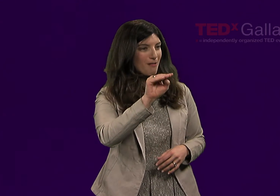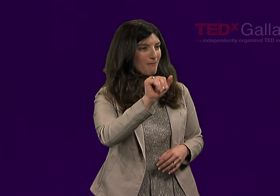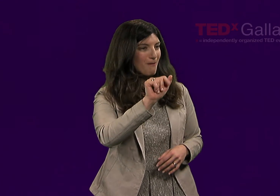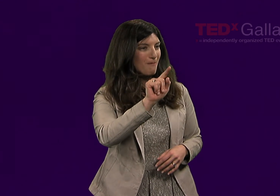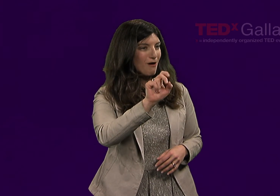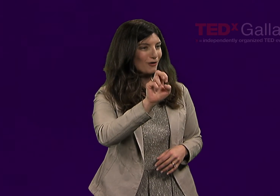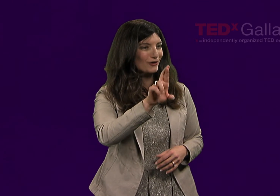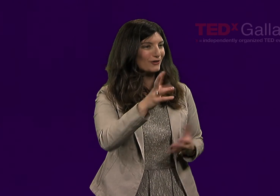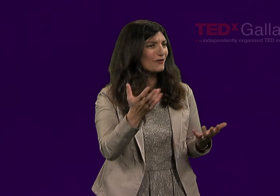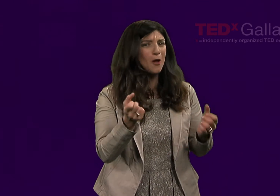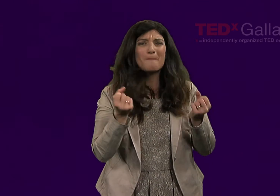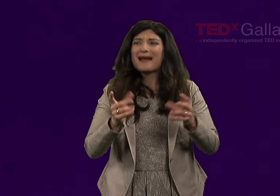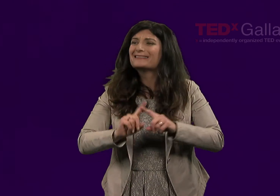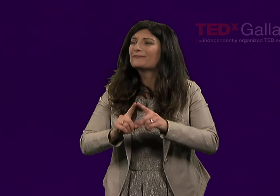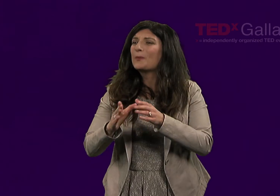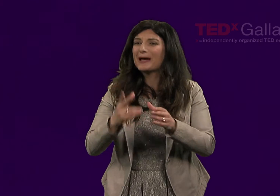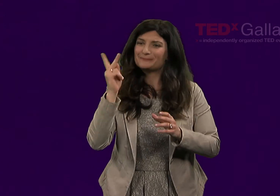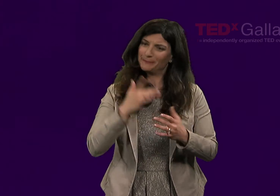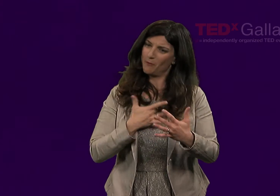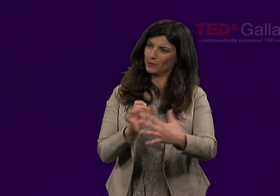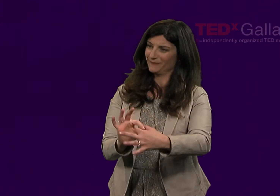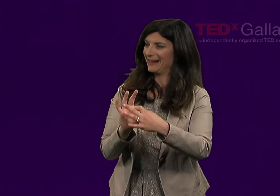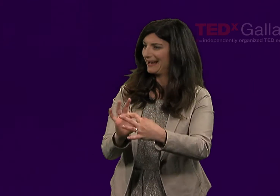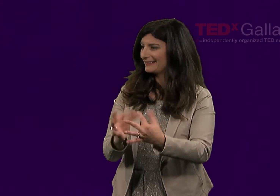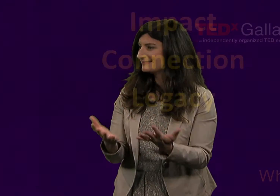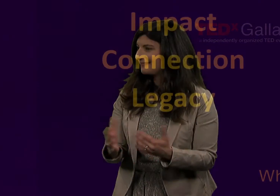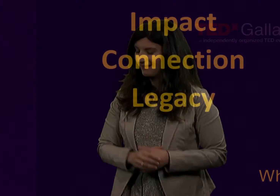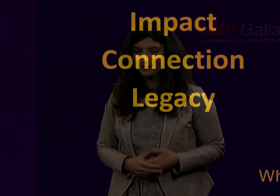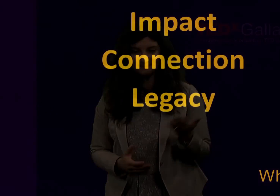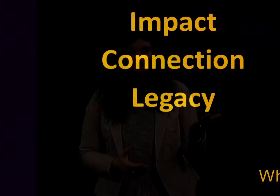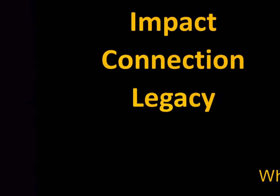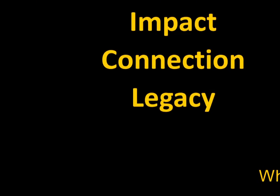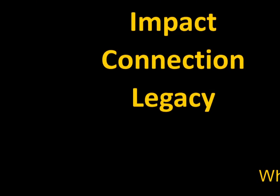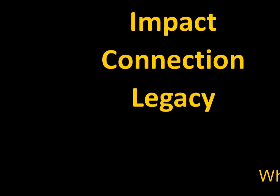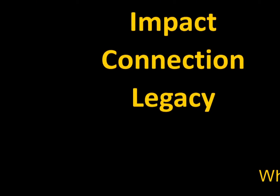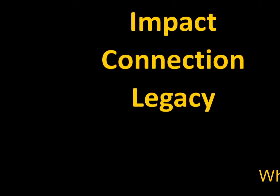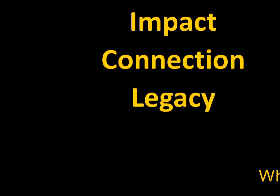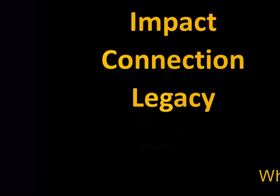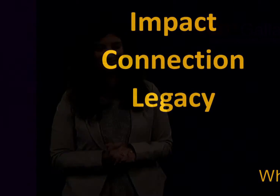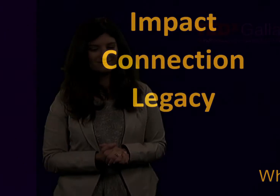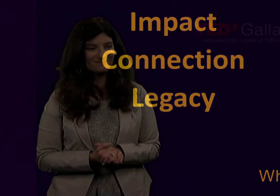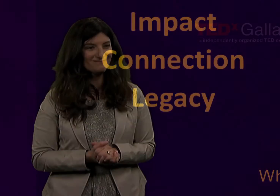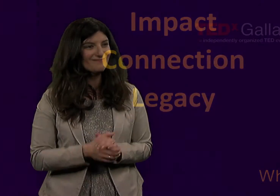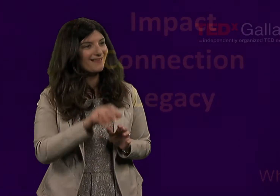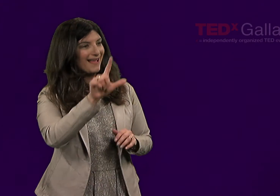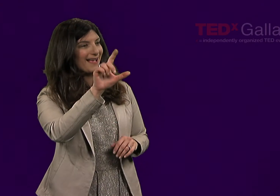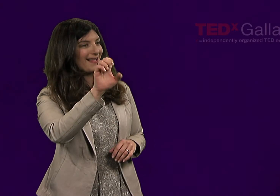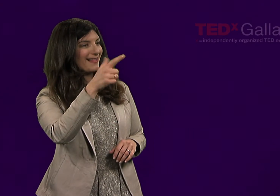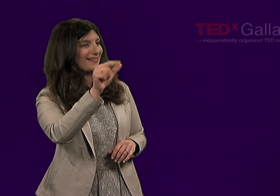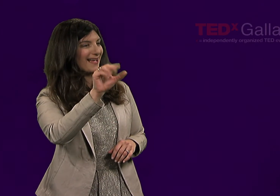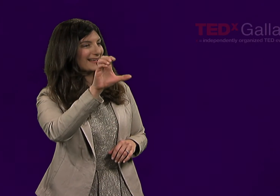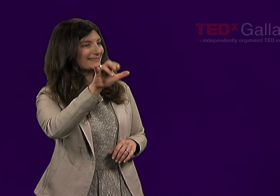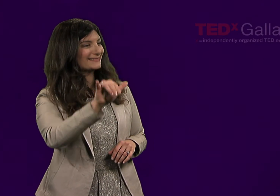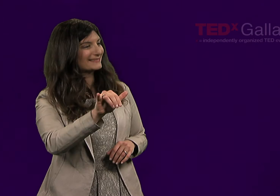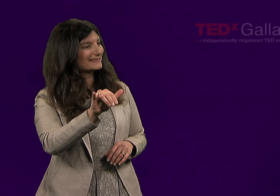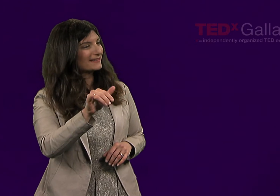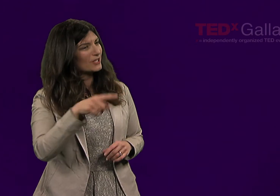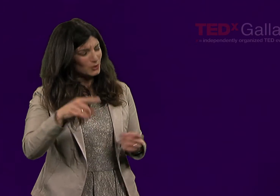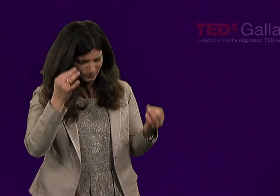and give back to that alma mater the same way you received, sort of getting paid it forward. [Legacy] And thirdly, it's about a legacy.